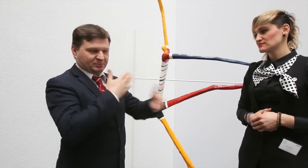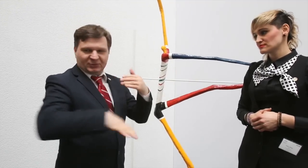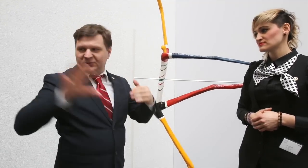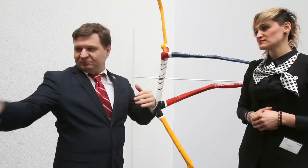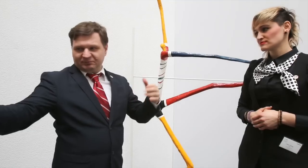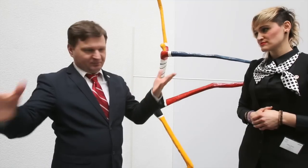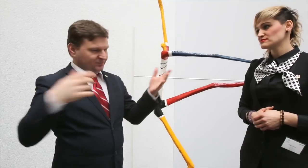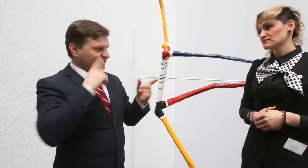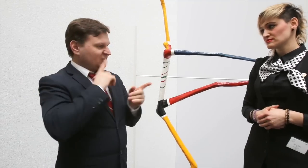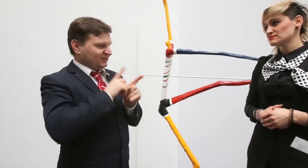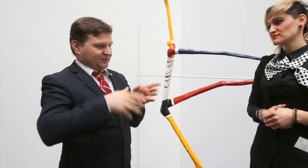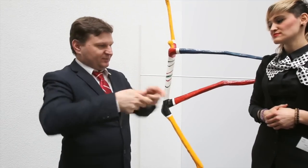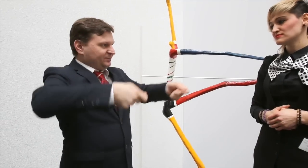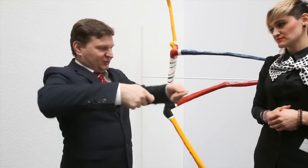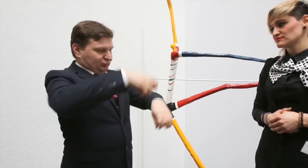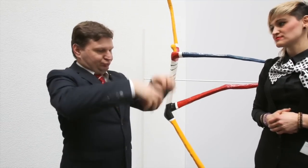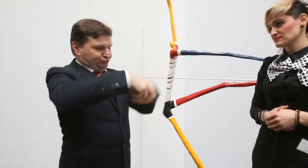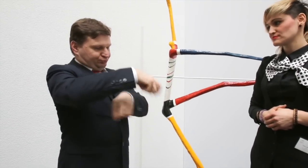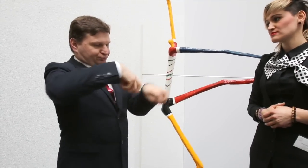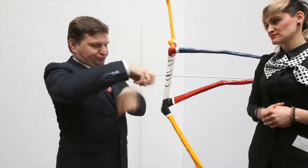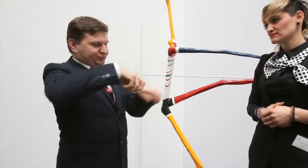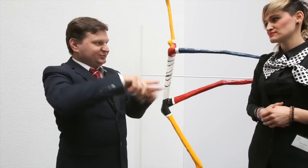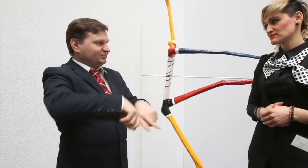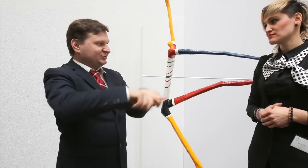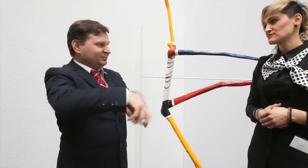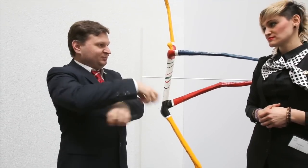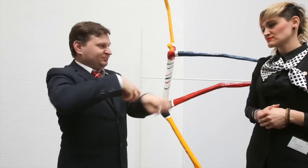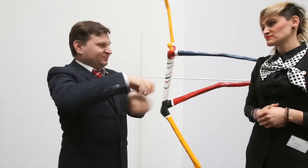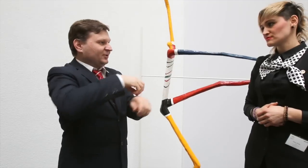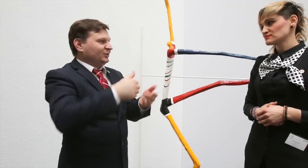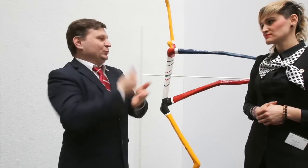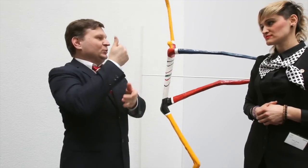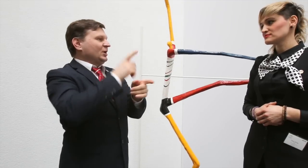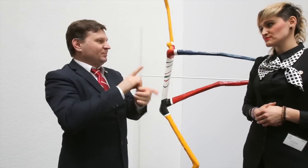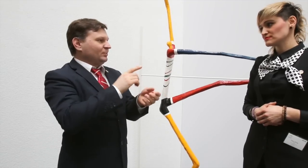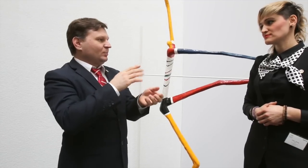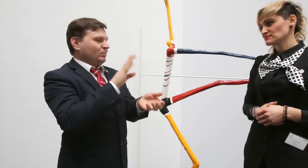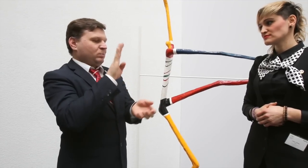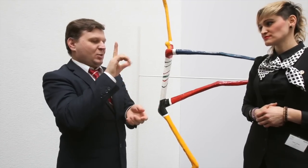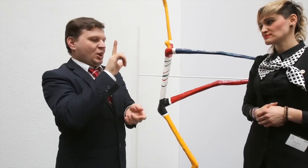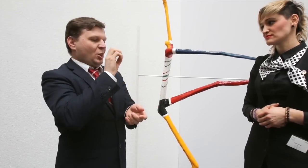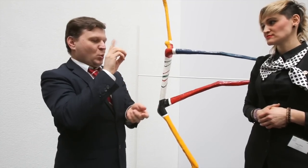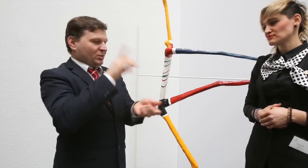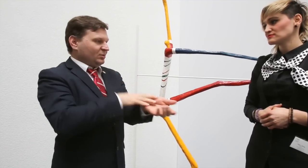not be able to expand. There is division among sports bodies, IOC, ICSD, and IPC.